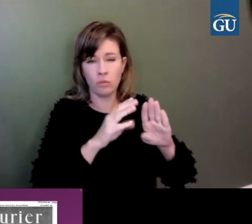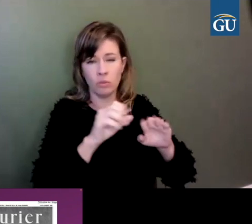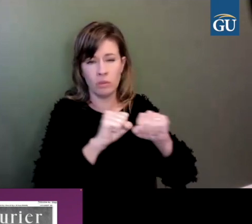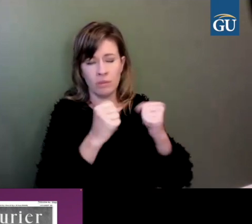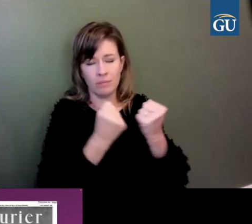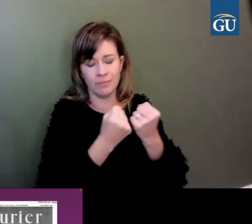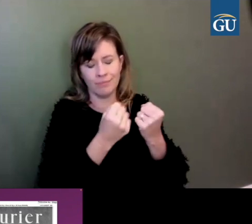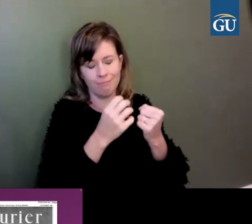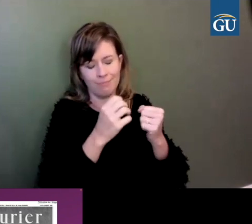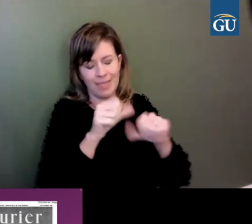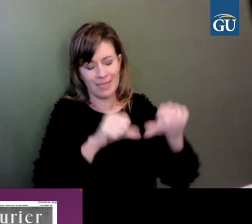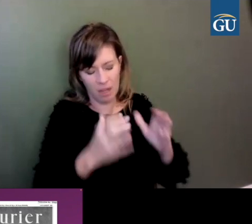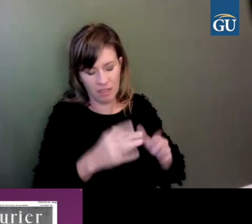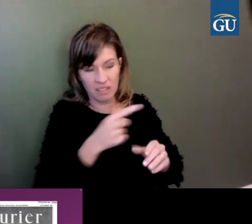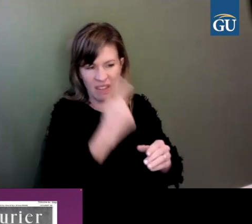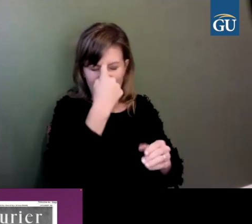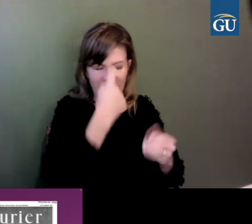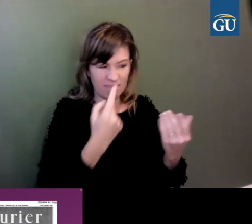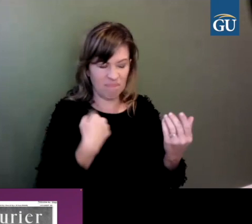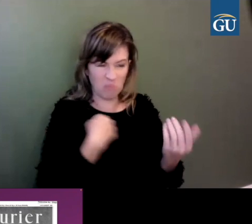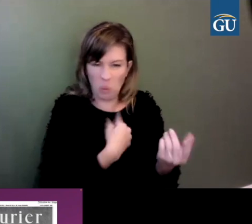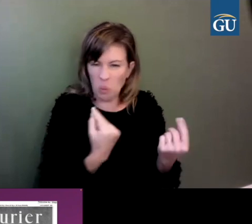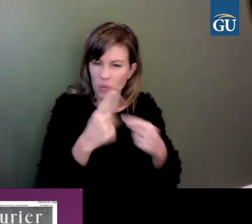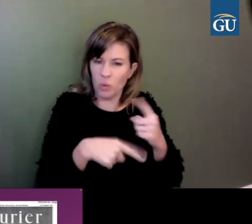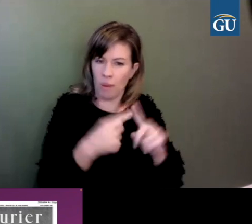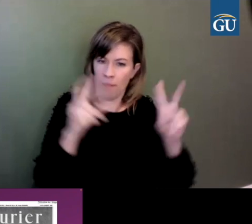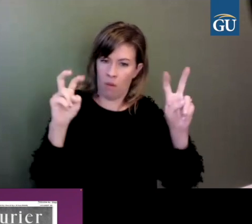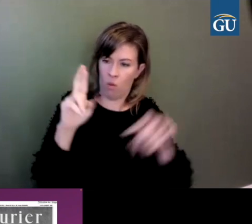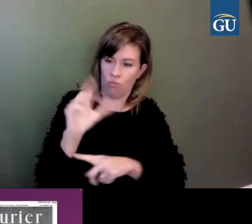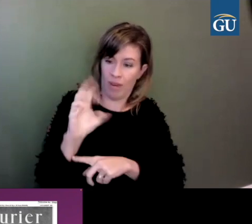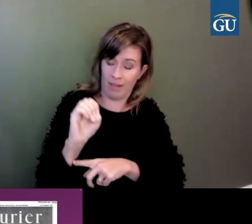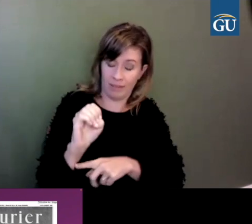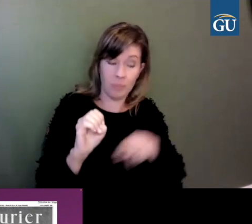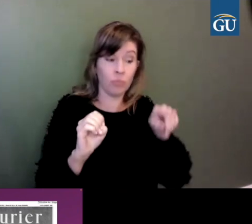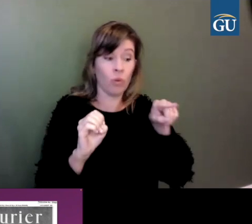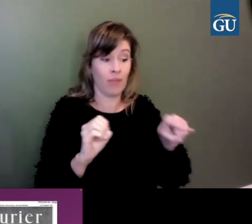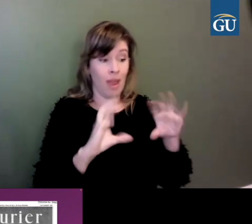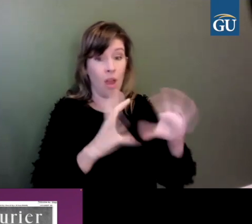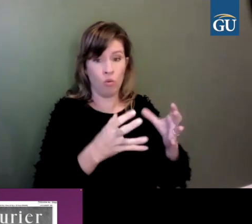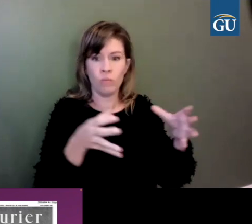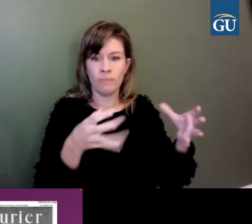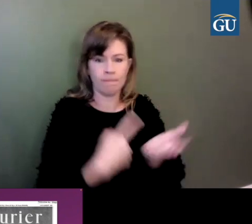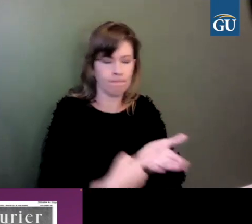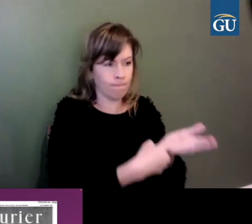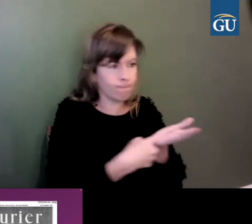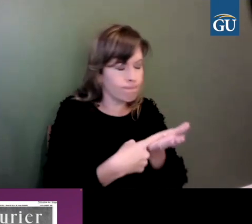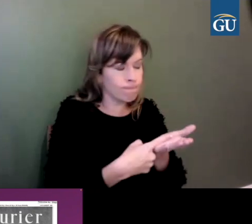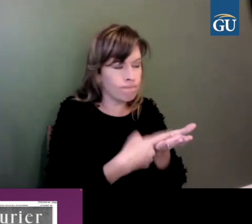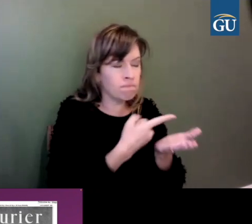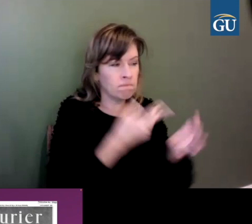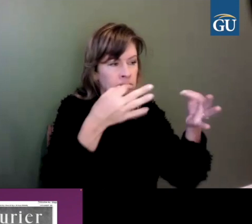race? And one of the things this group came together, and they said, well, the big take-home was that race is